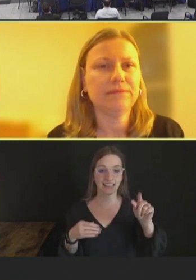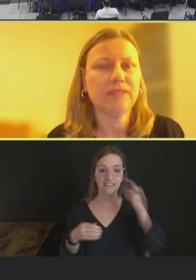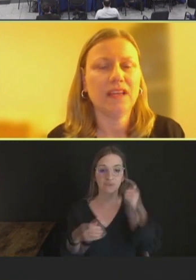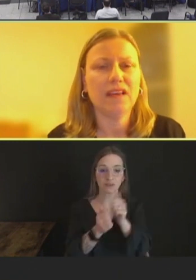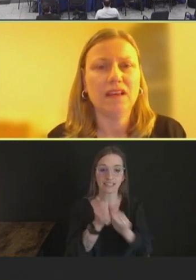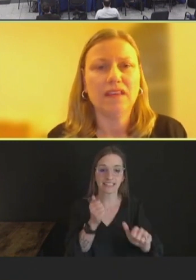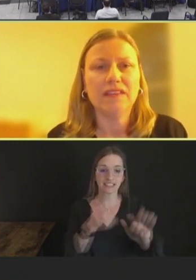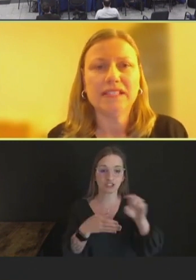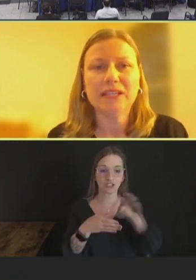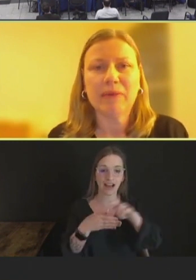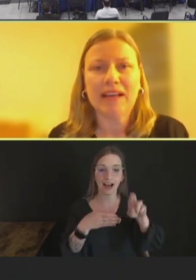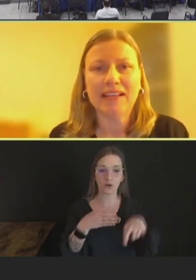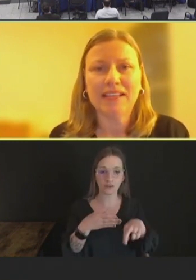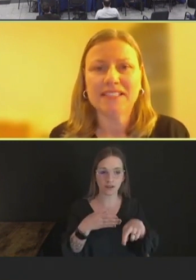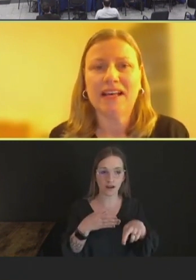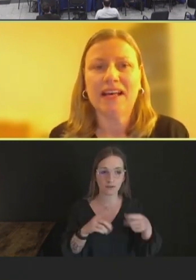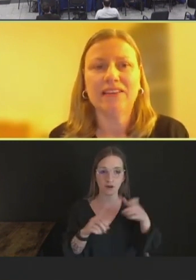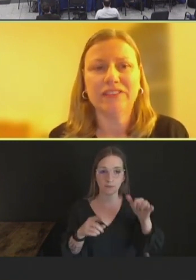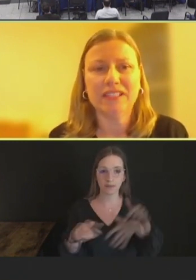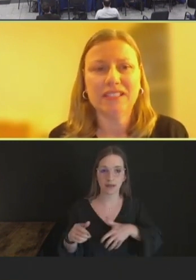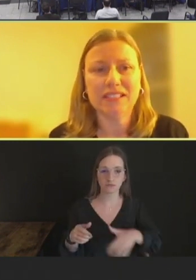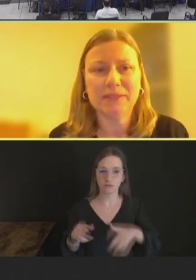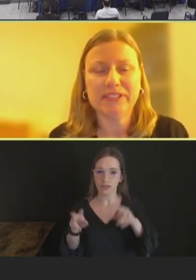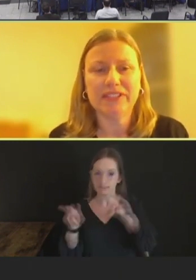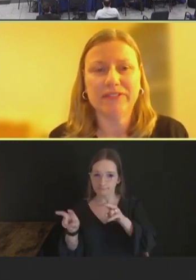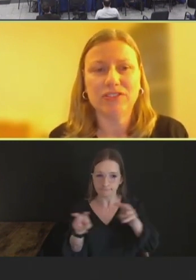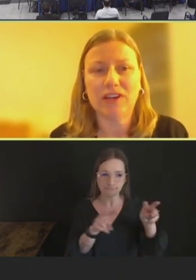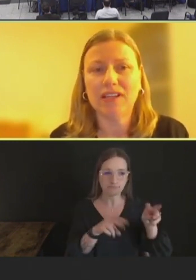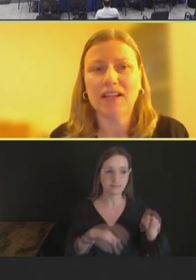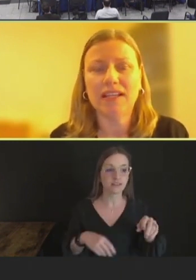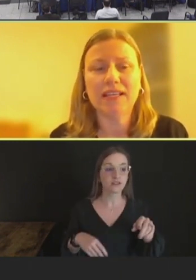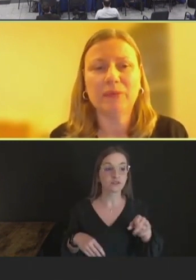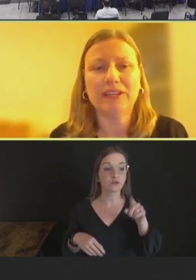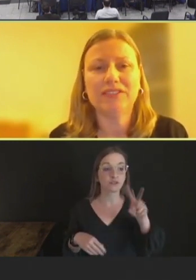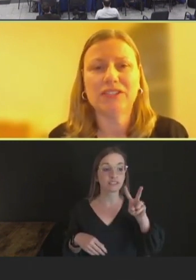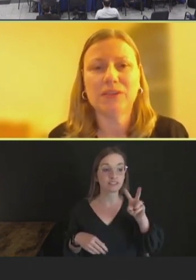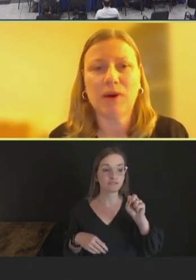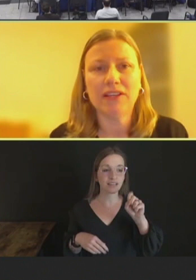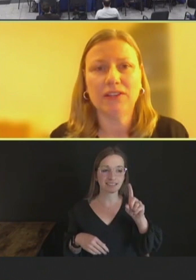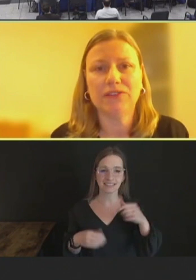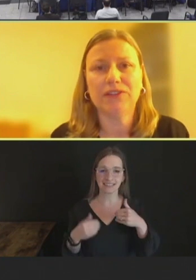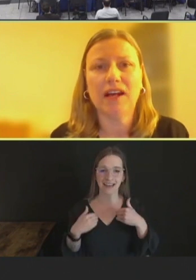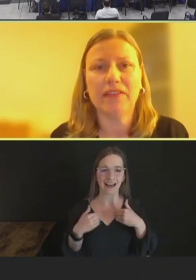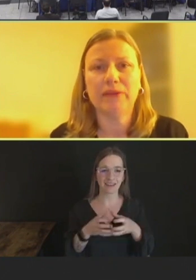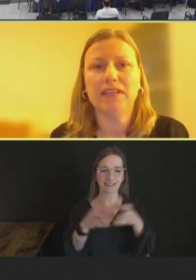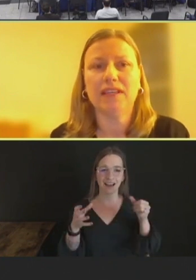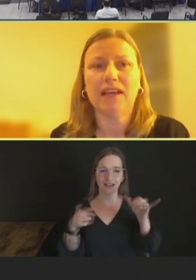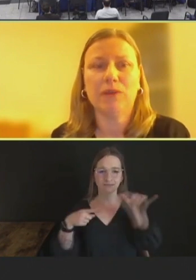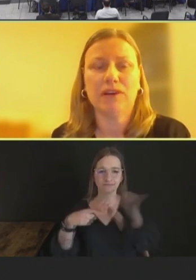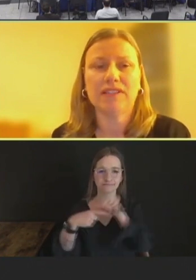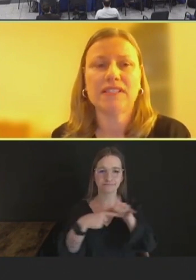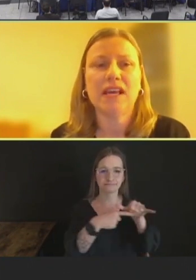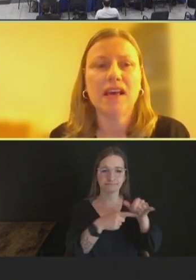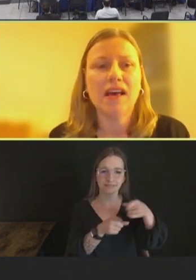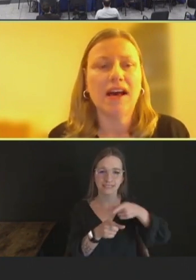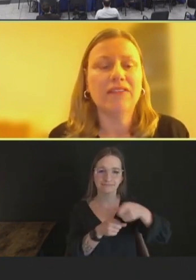The schematic has a lot of VSD specific jargon on it, but just to walk you through how the